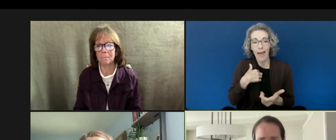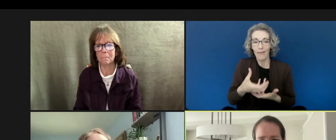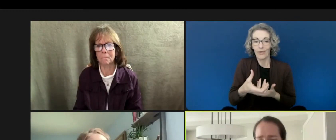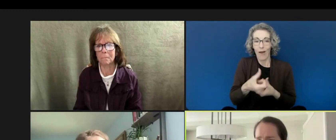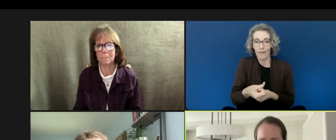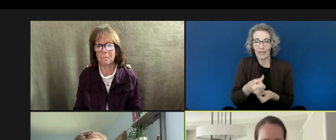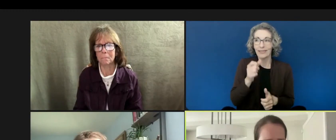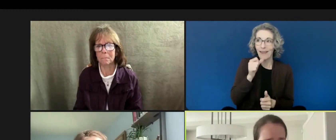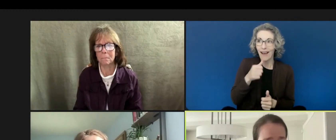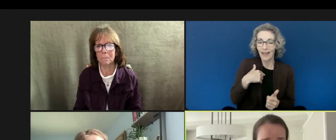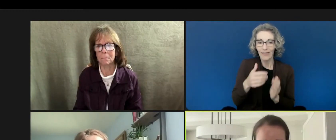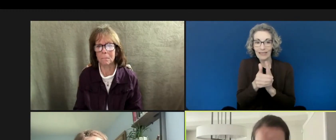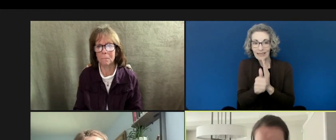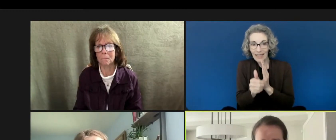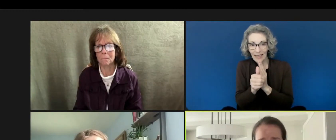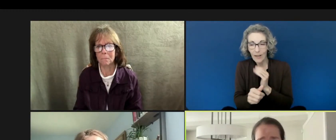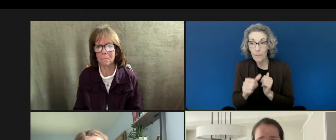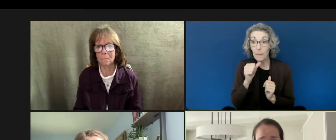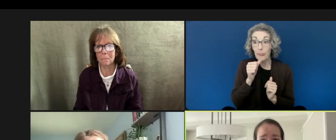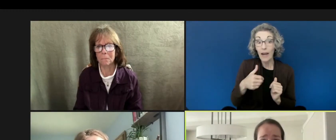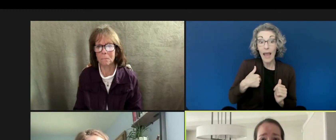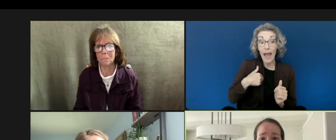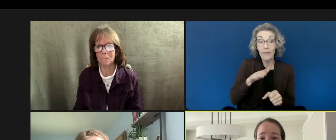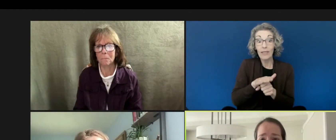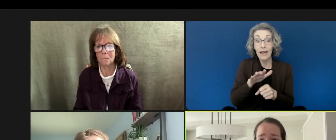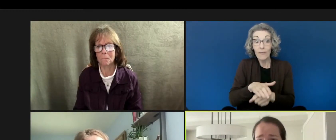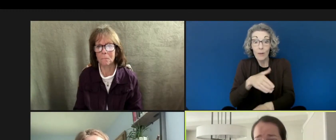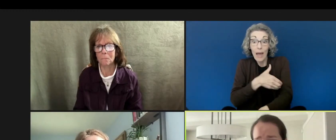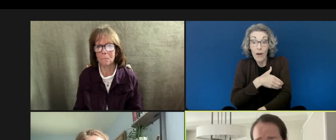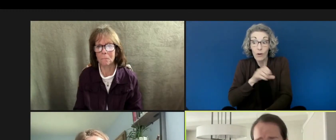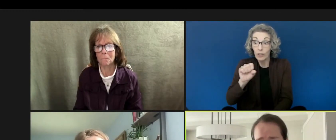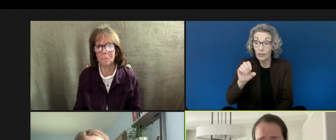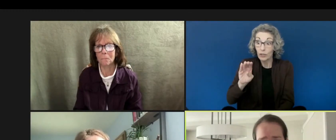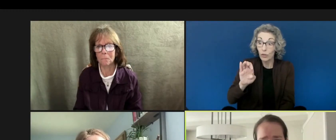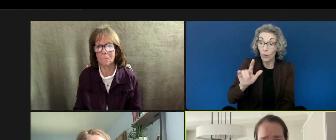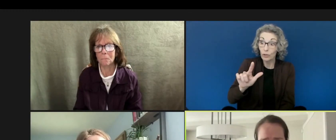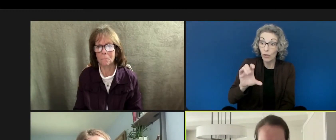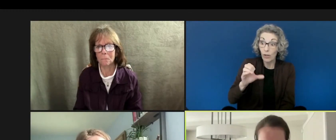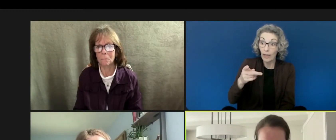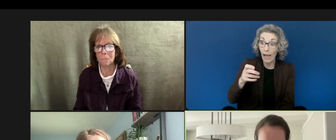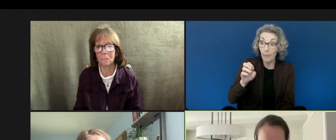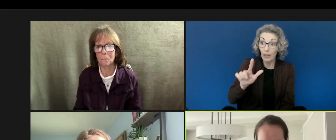the skills or the social capital that they need to push this further.